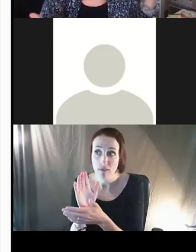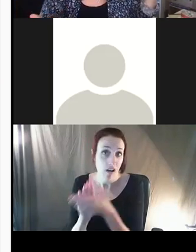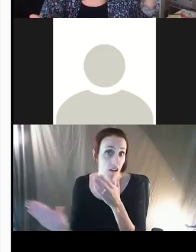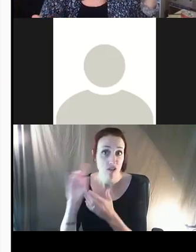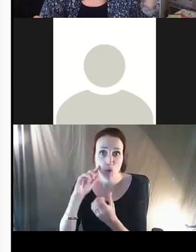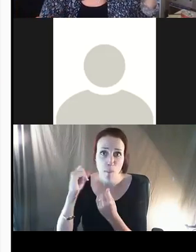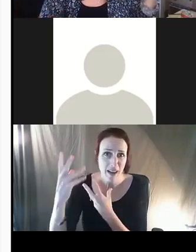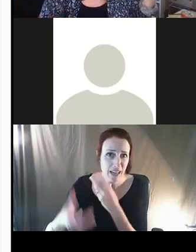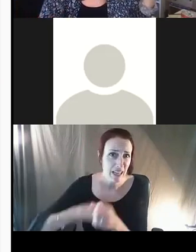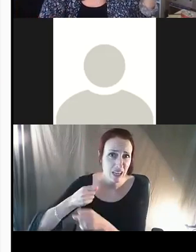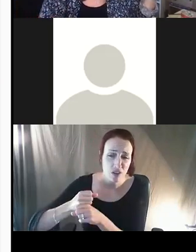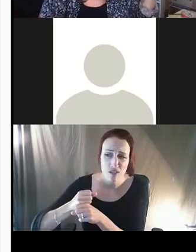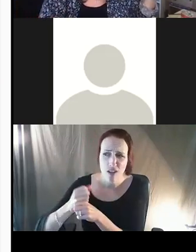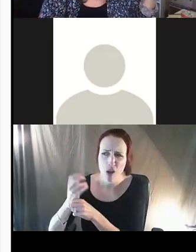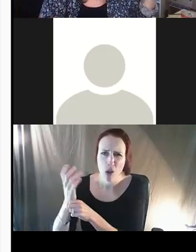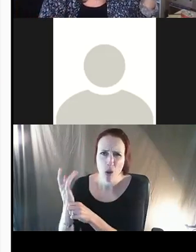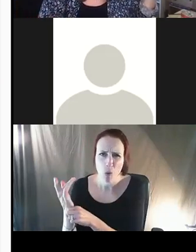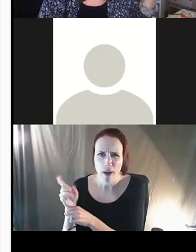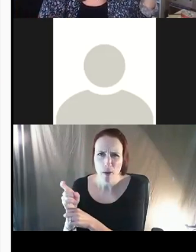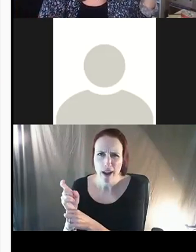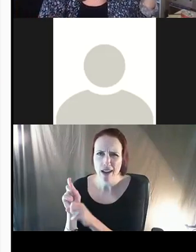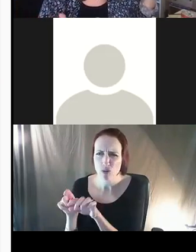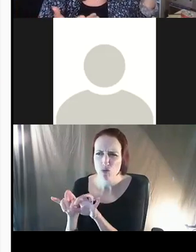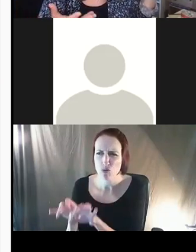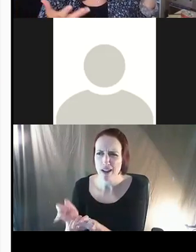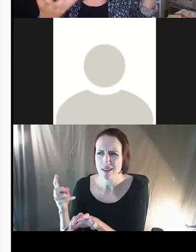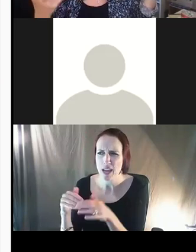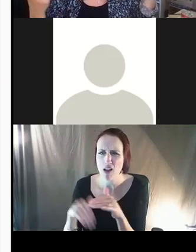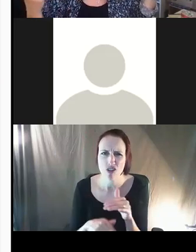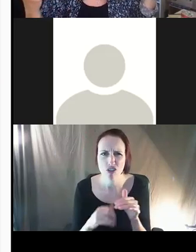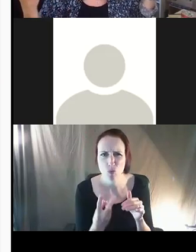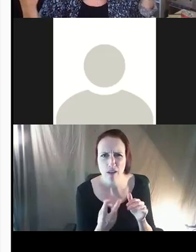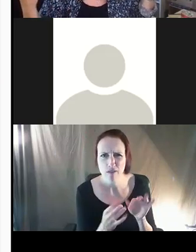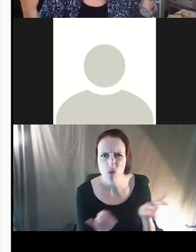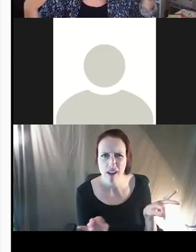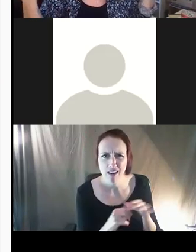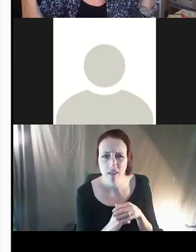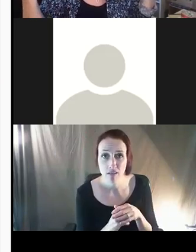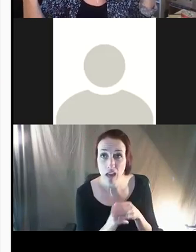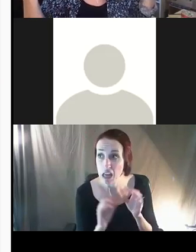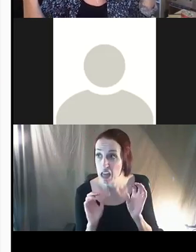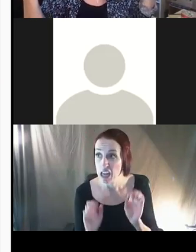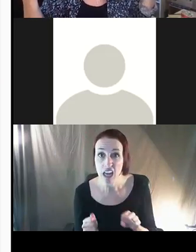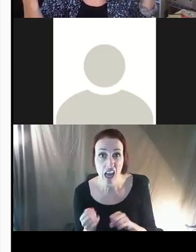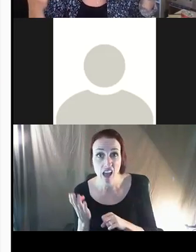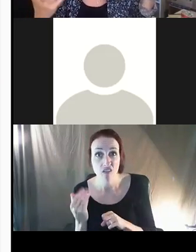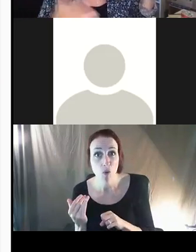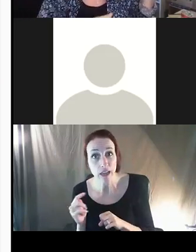write below grade 12? Can't I go for grade 14? That should be perfectly fine.